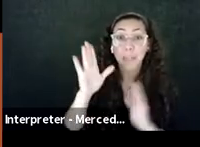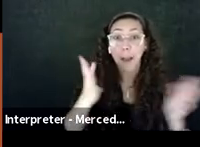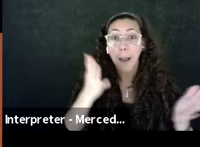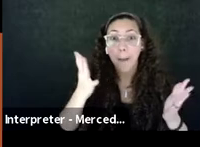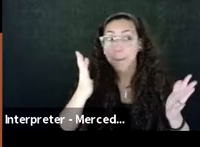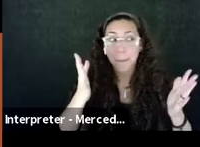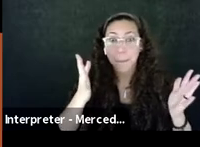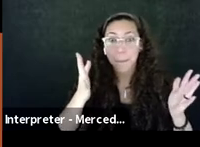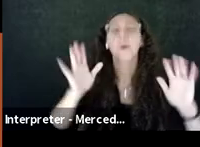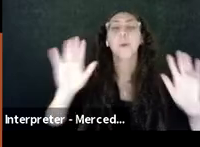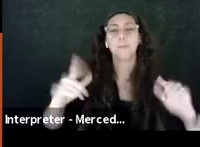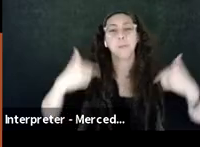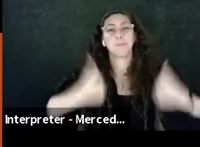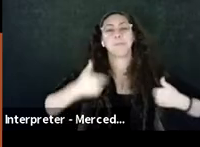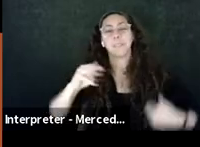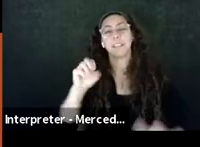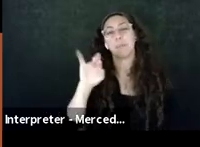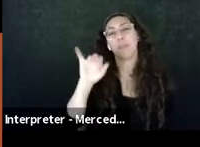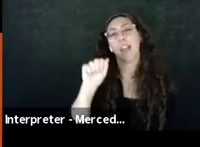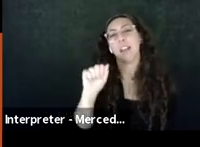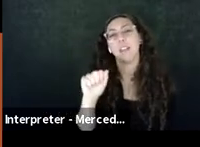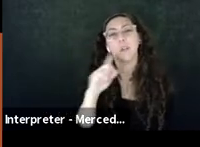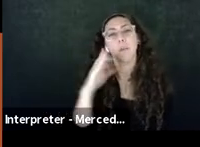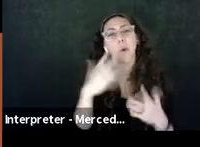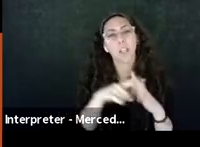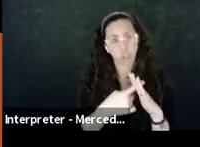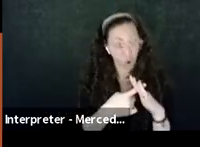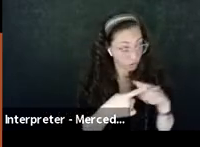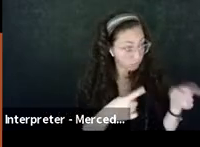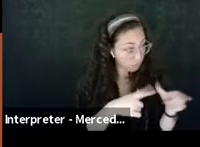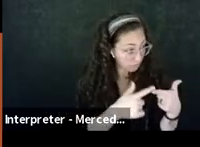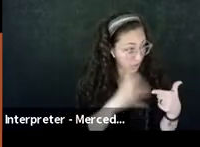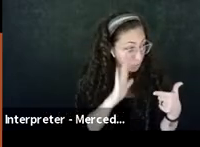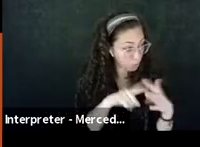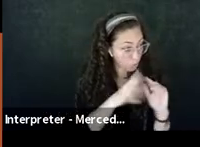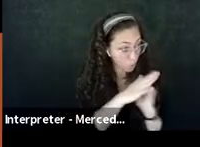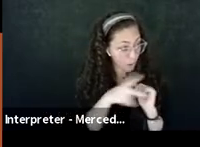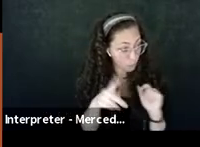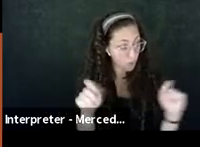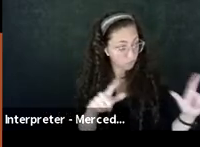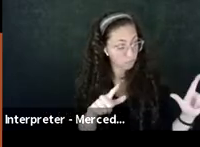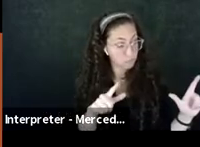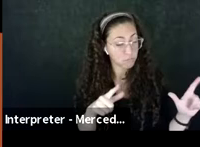Natalie Chavez: So I'm, I'm going to go ahead and started Ram Ram and then I'm going to go into your PowerPoint, just so I can start us off with an introduction.